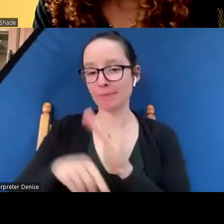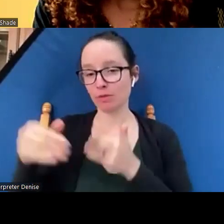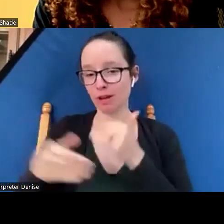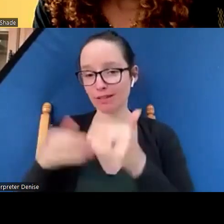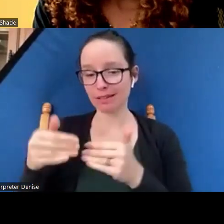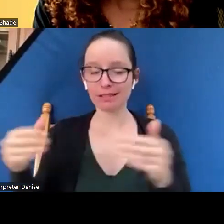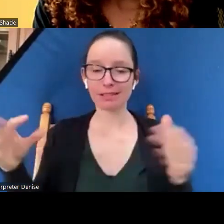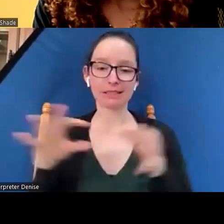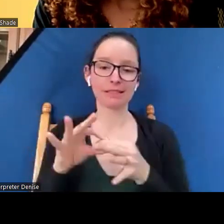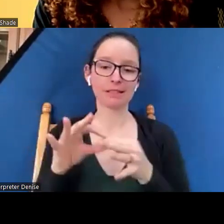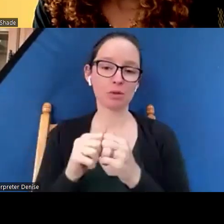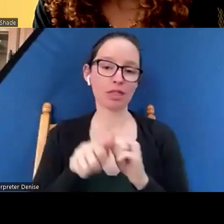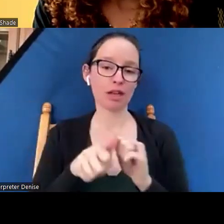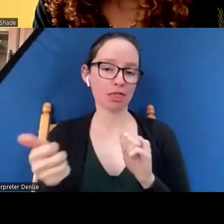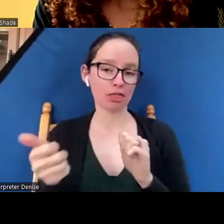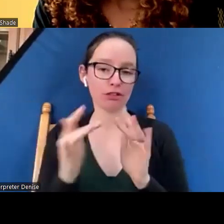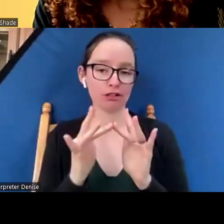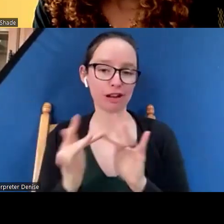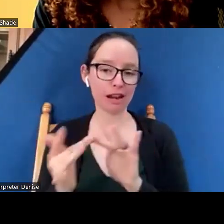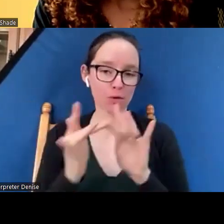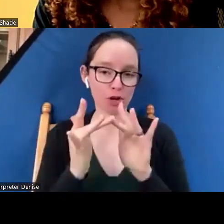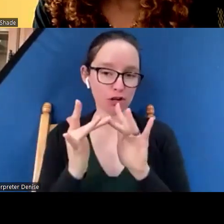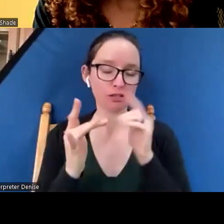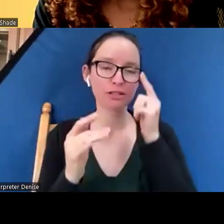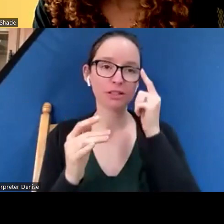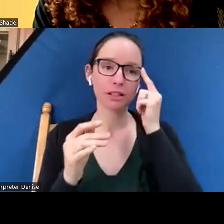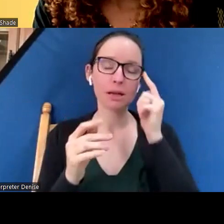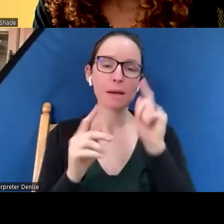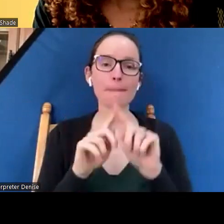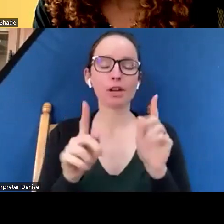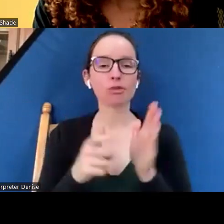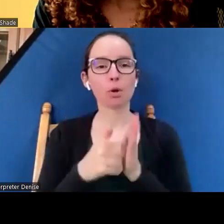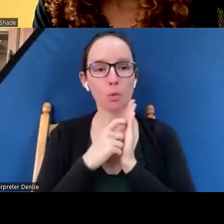But it really does take kind of like a cohesive shared meaning